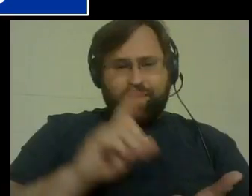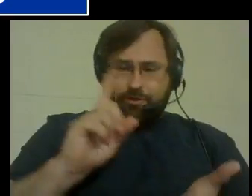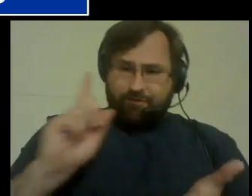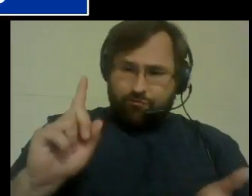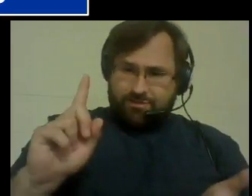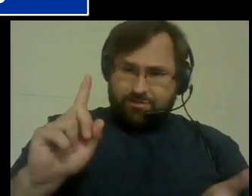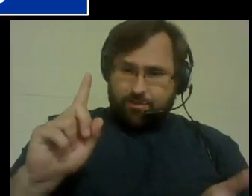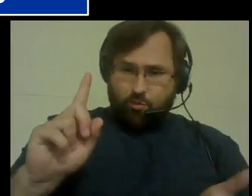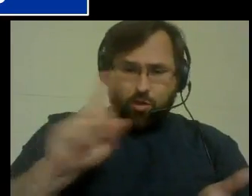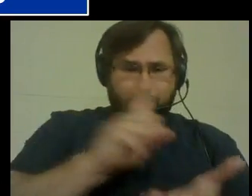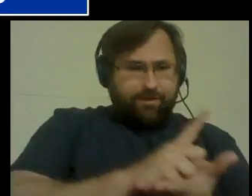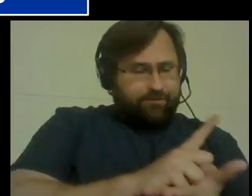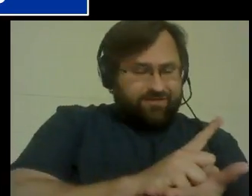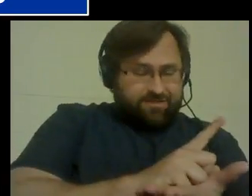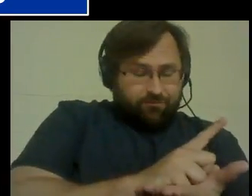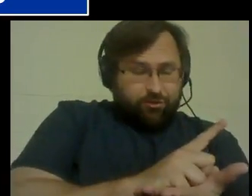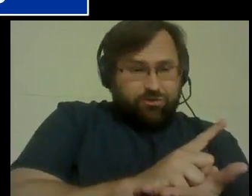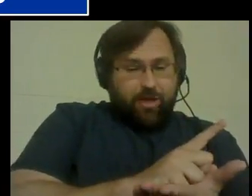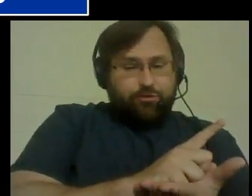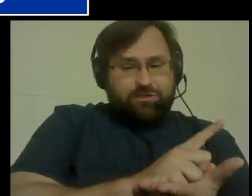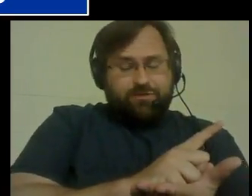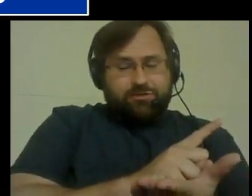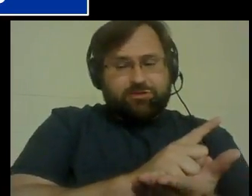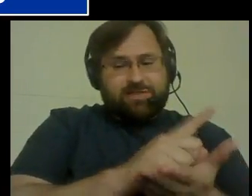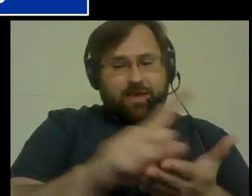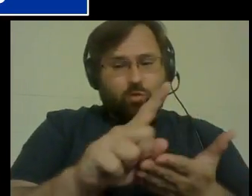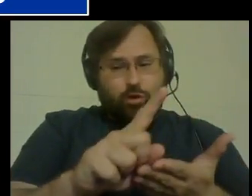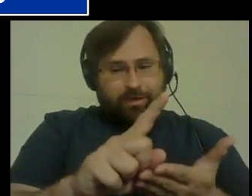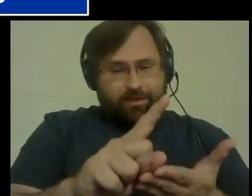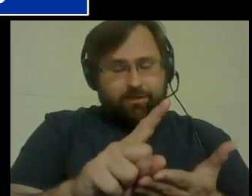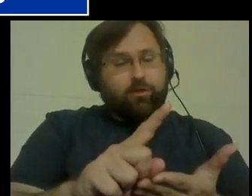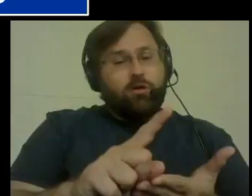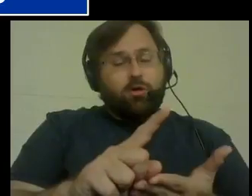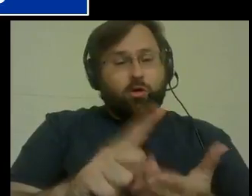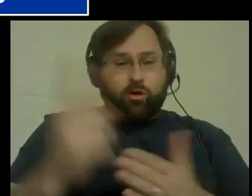you have the number one fused to the other features to sign one-week or